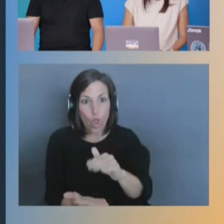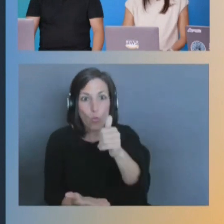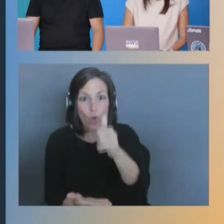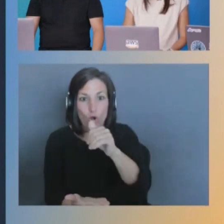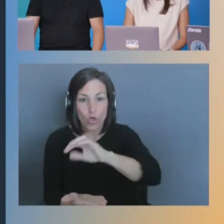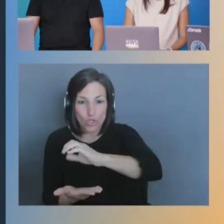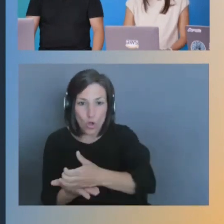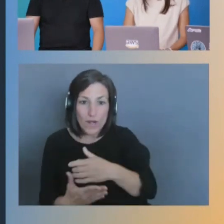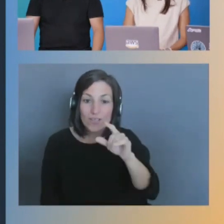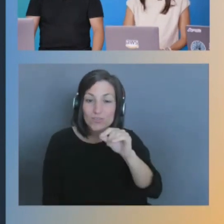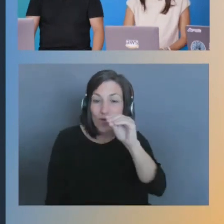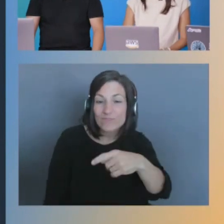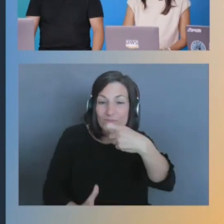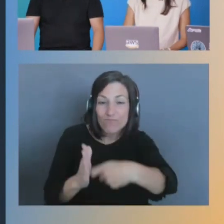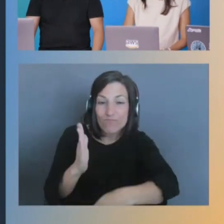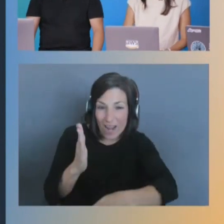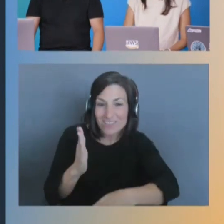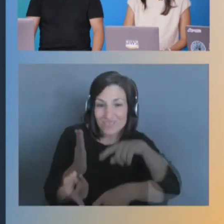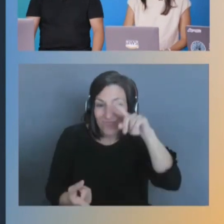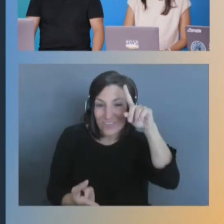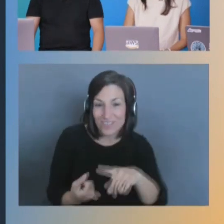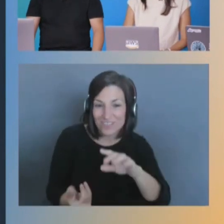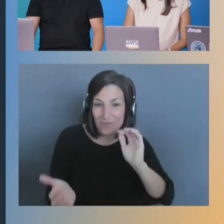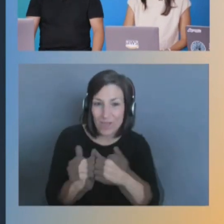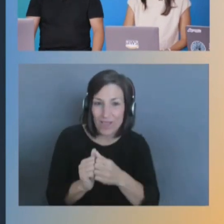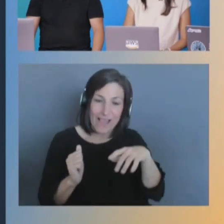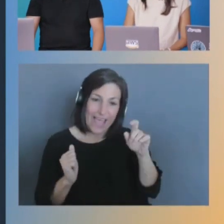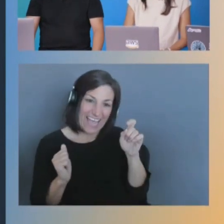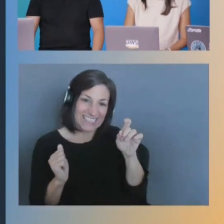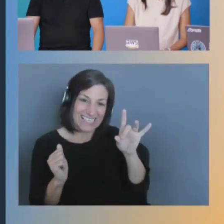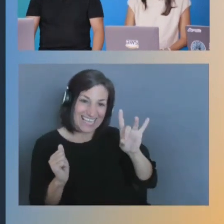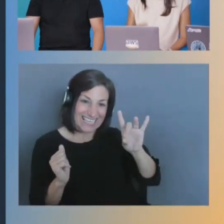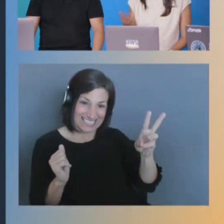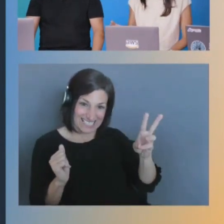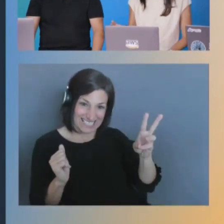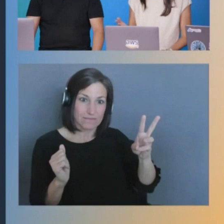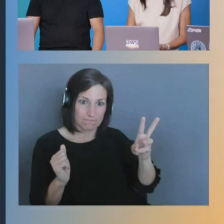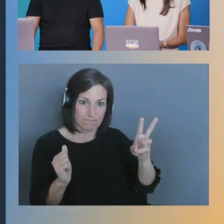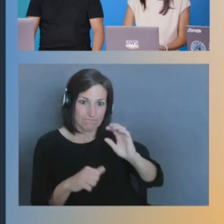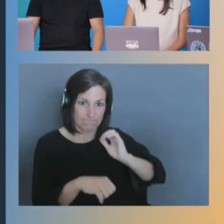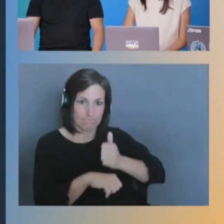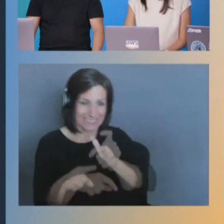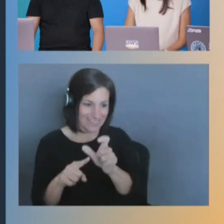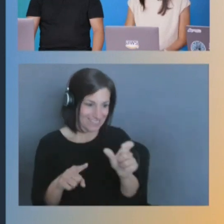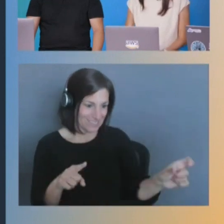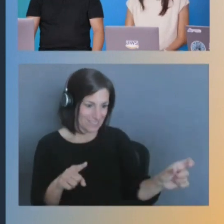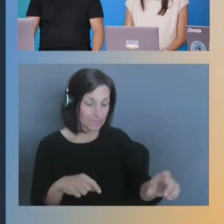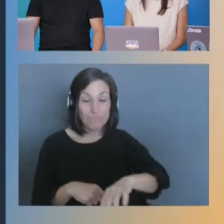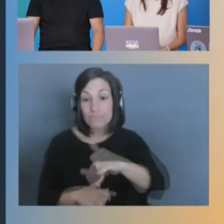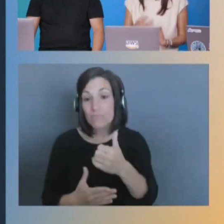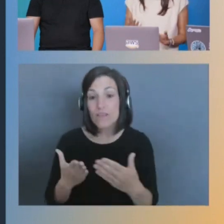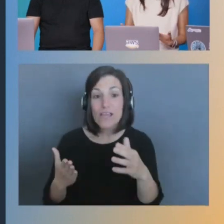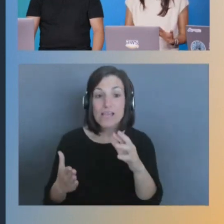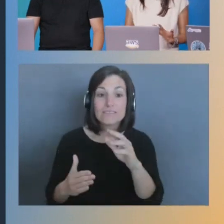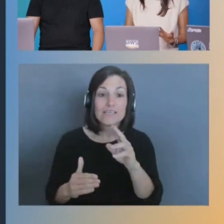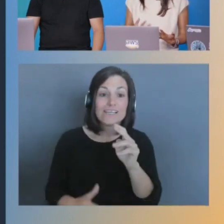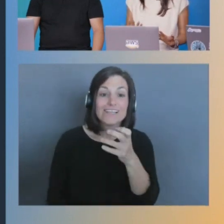over comparable x86-based instances. Another great example is NextRoll. They're running their web server